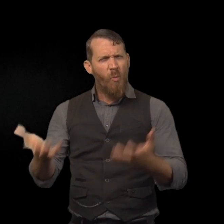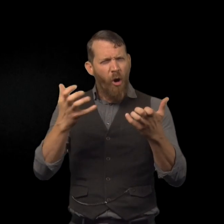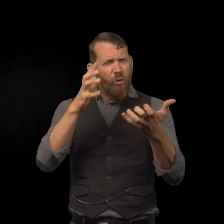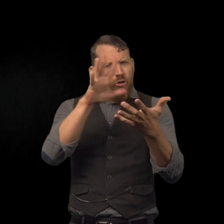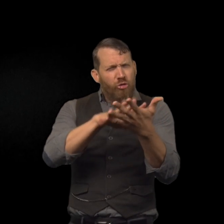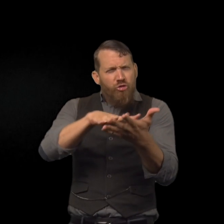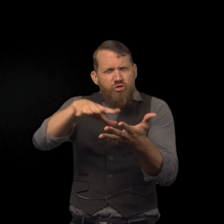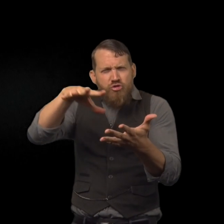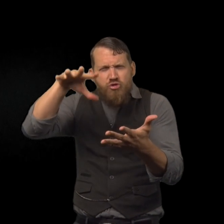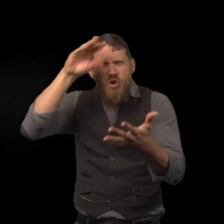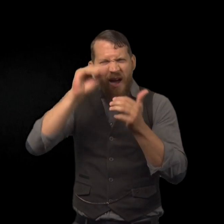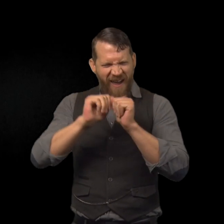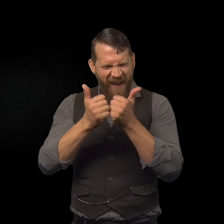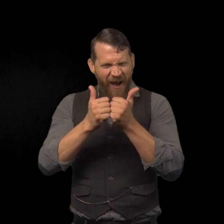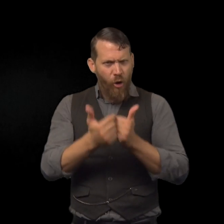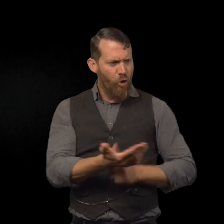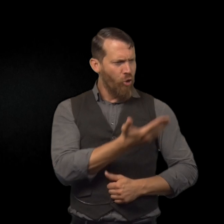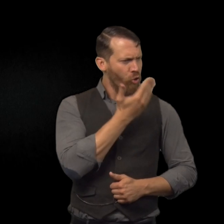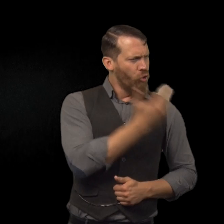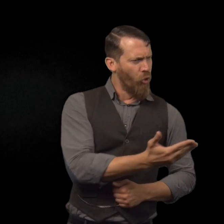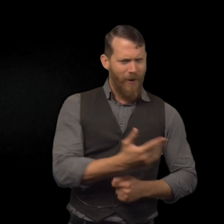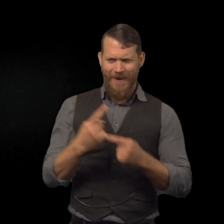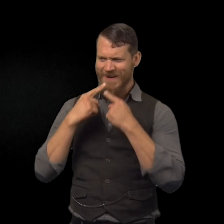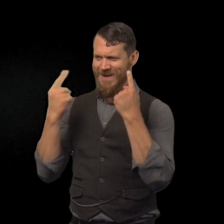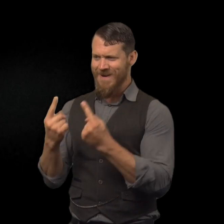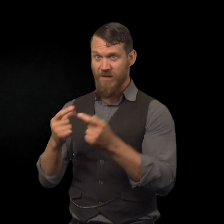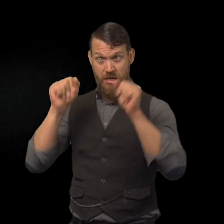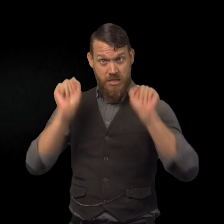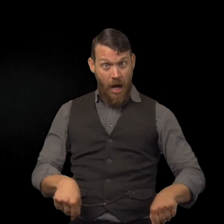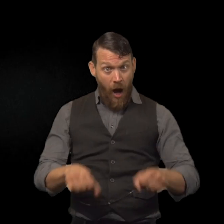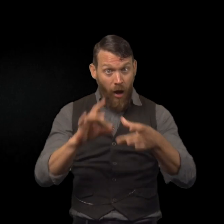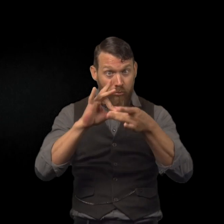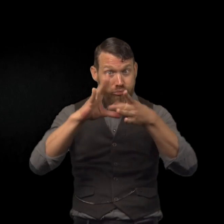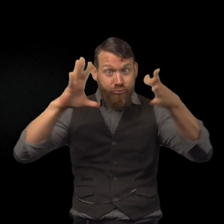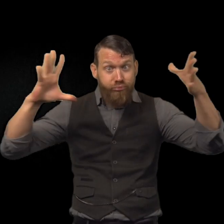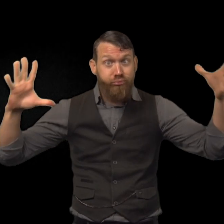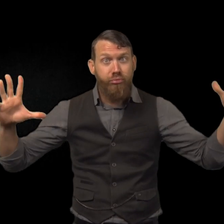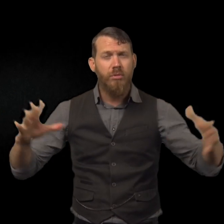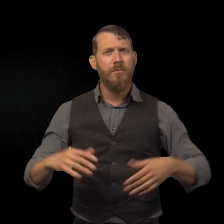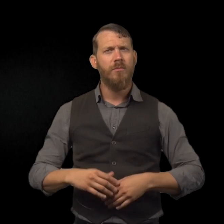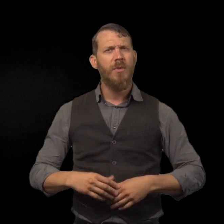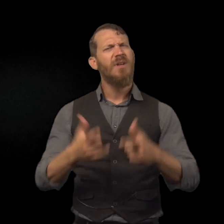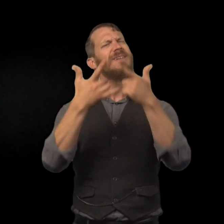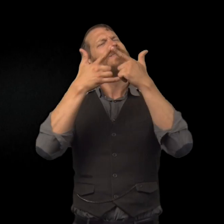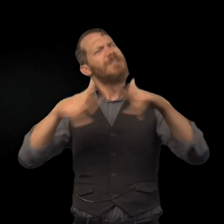of man, especially in moral dimension. He wanted to learn how these two sides could be disconnected.